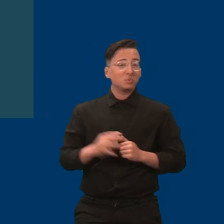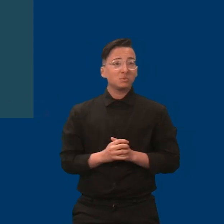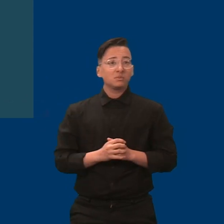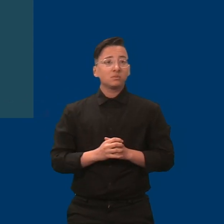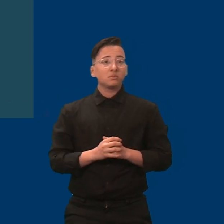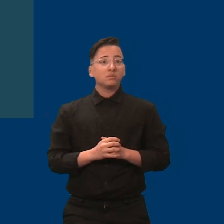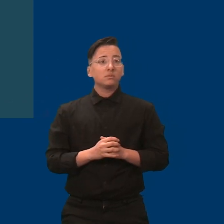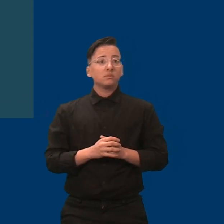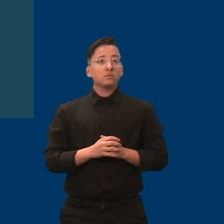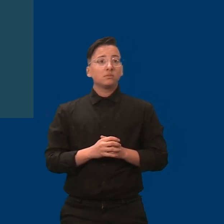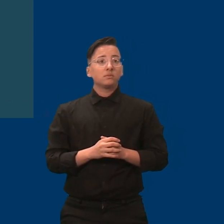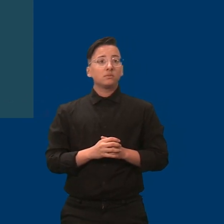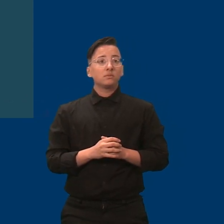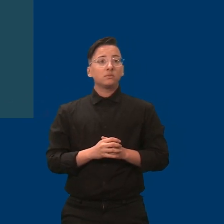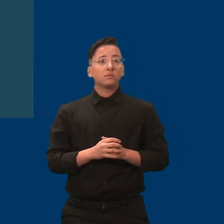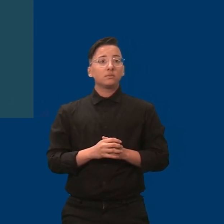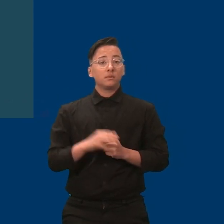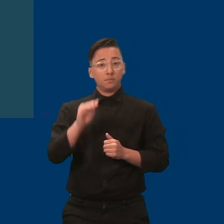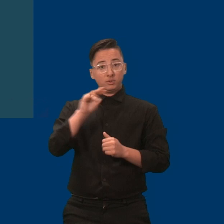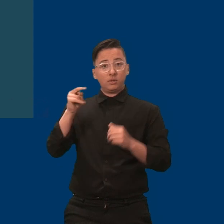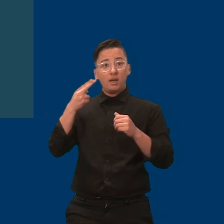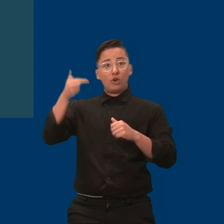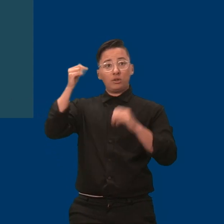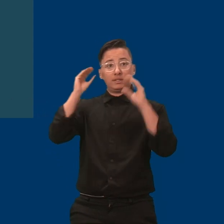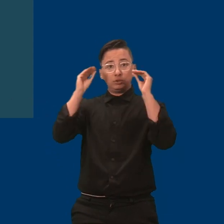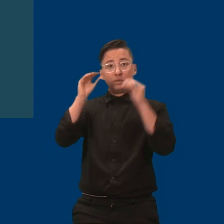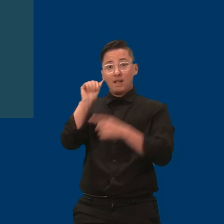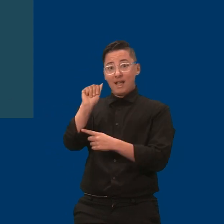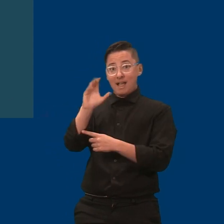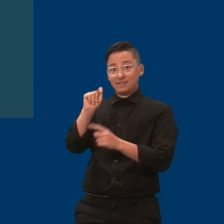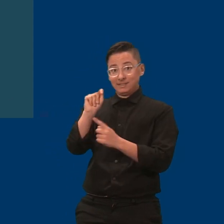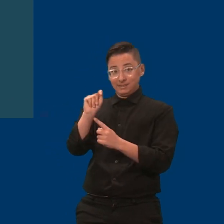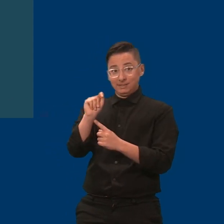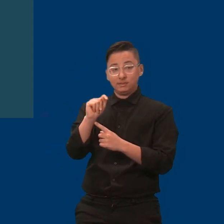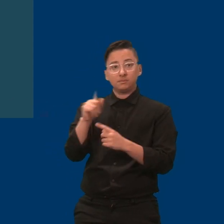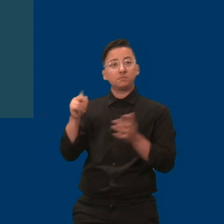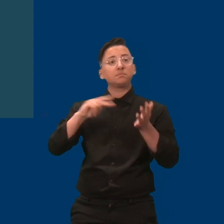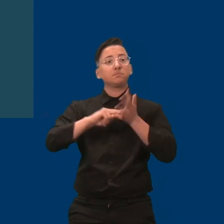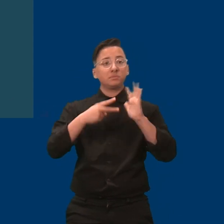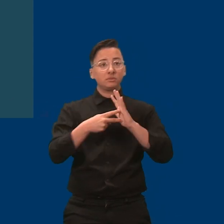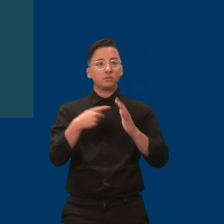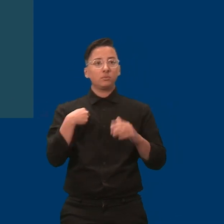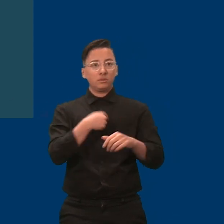addresses the opportunity for Minnesota to join the states that are leading on inclusive higher